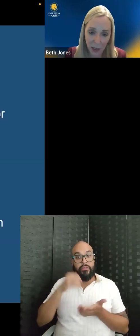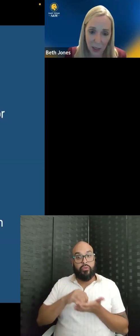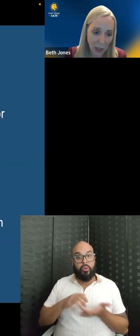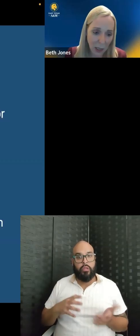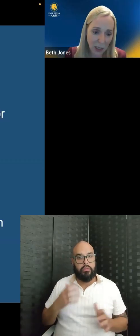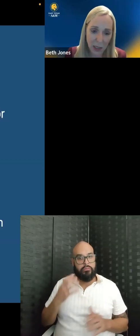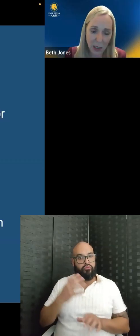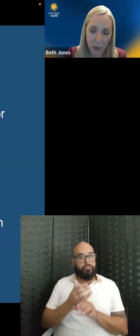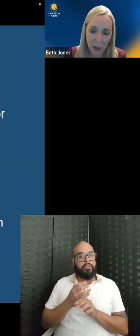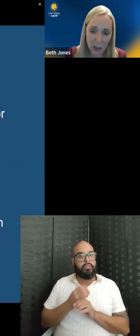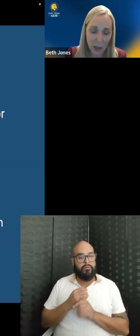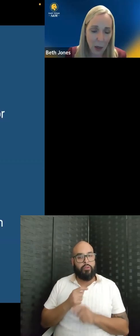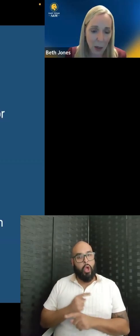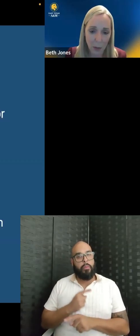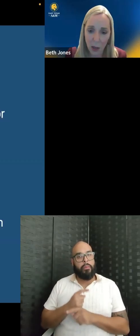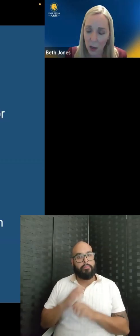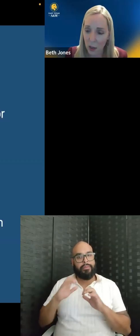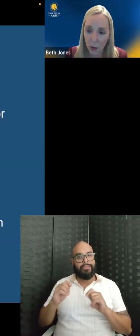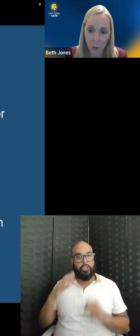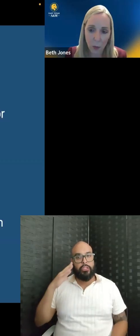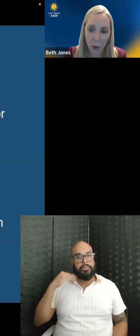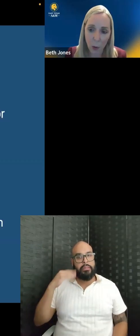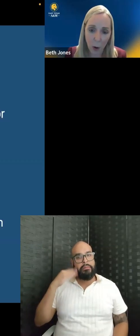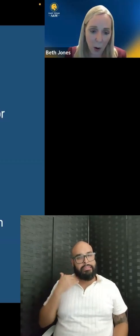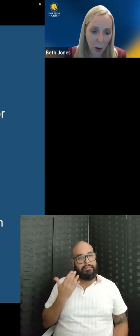Again, that ECC piece, you know,